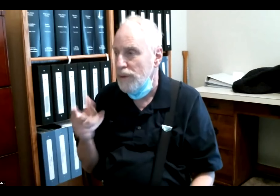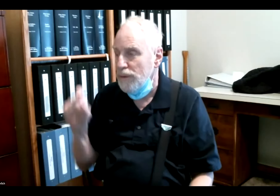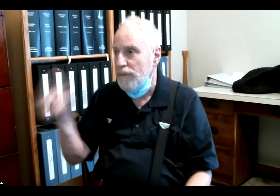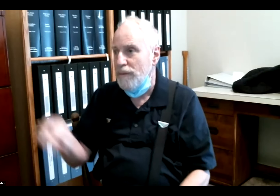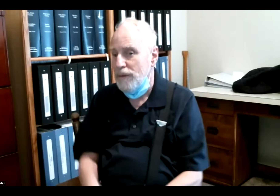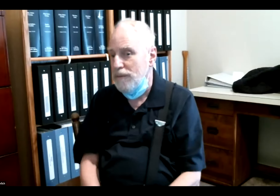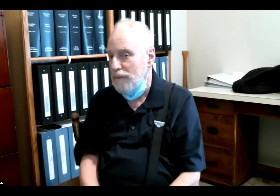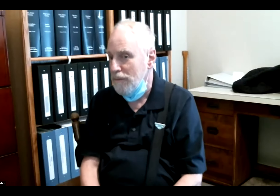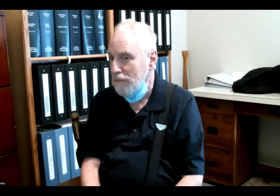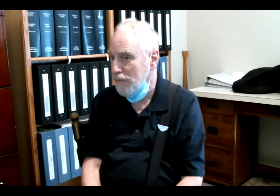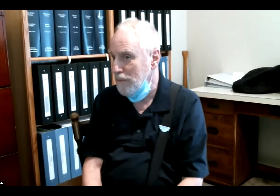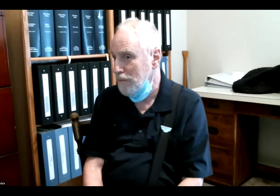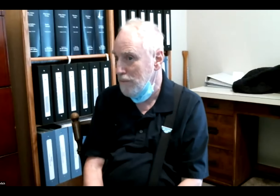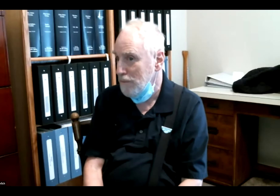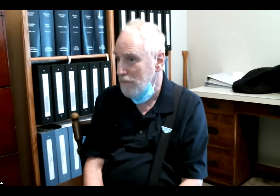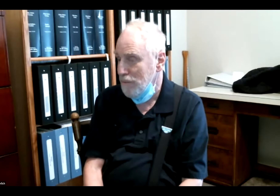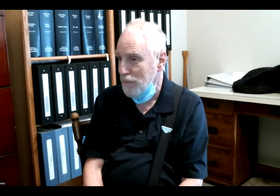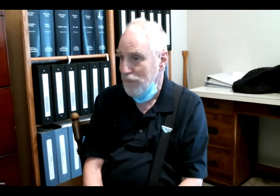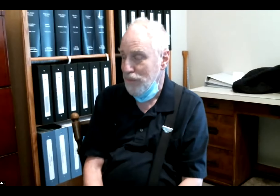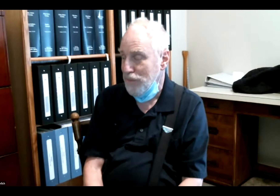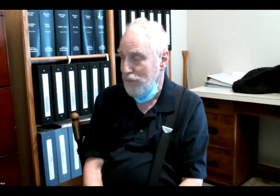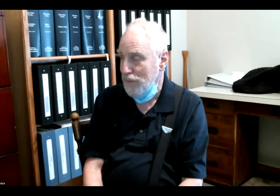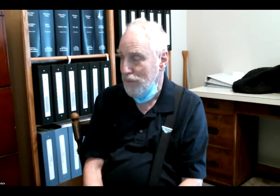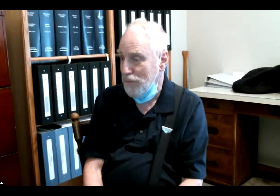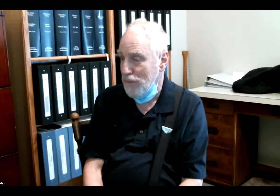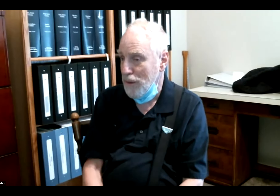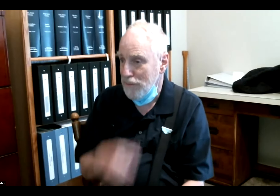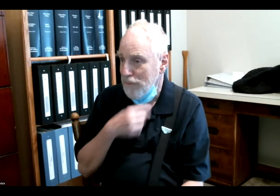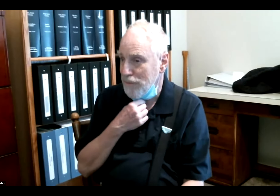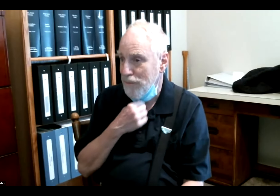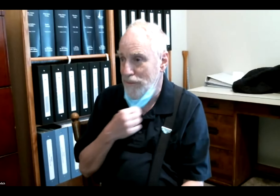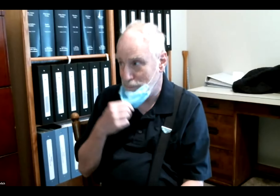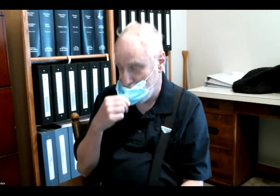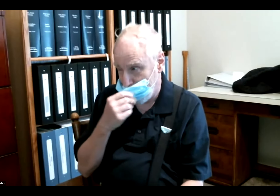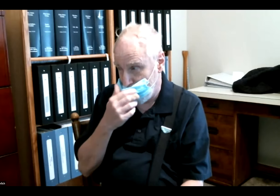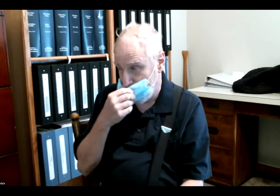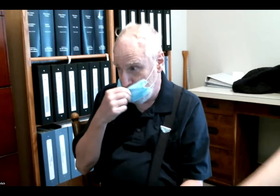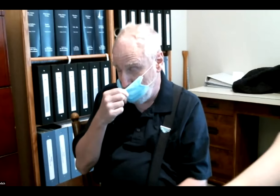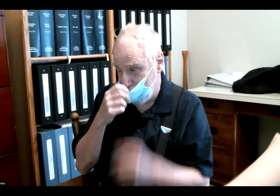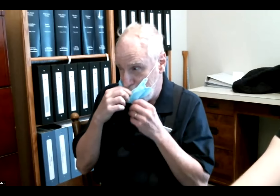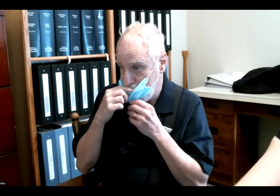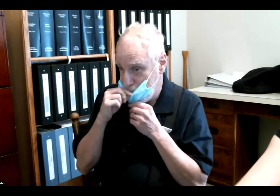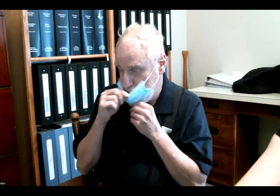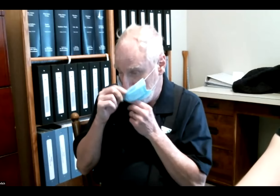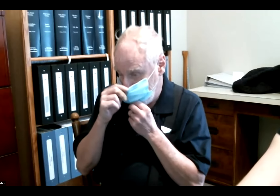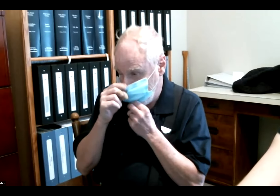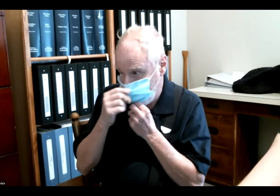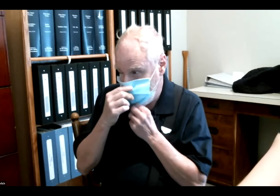to help people get to and from meetings from home.